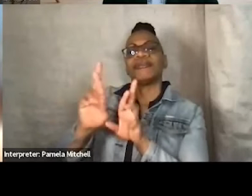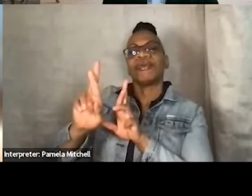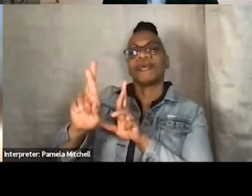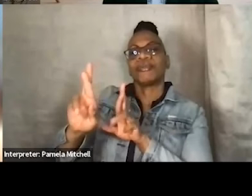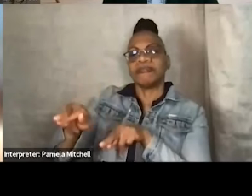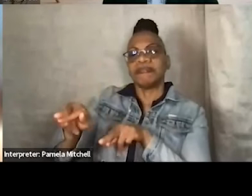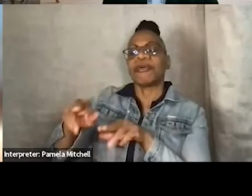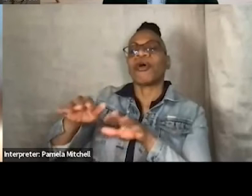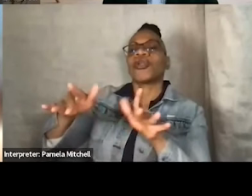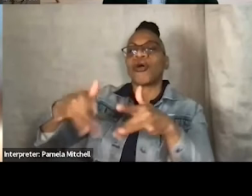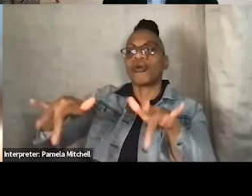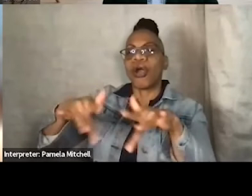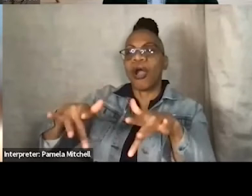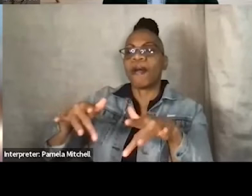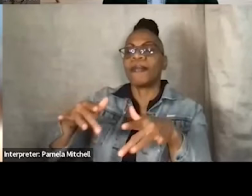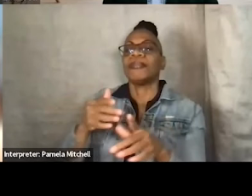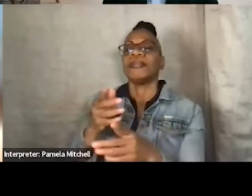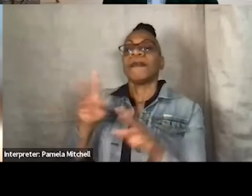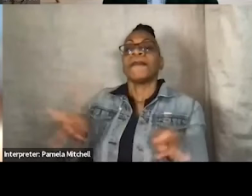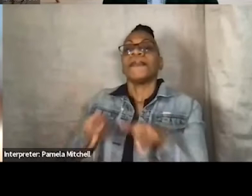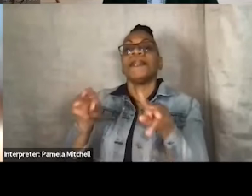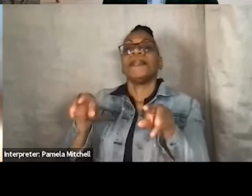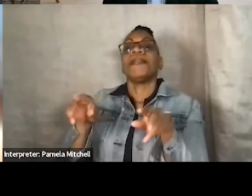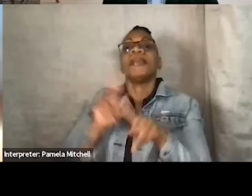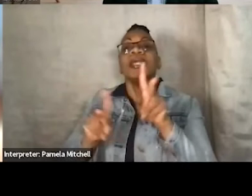that are doing the self-harm without the suicidal intents.